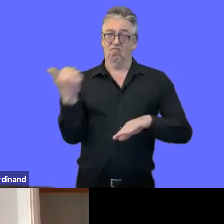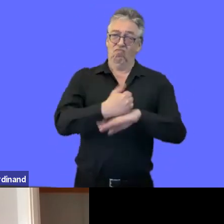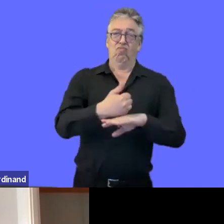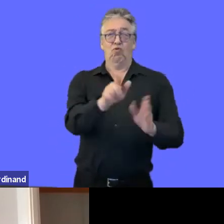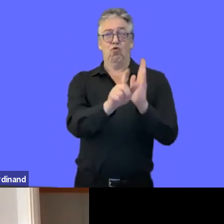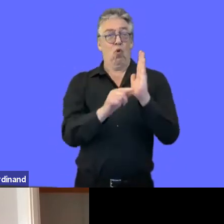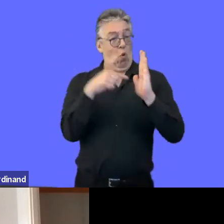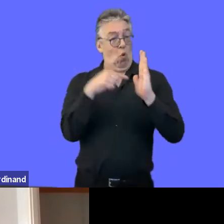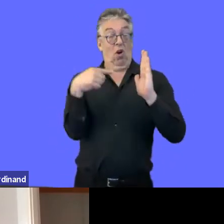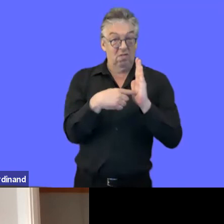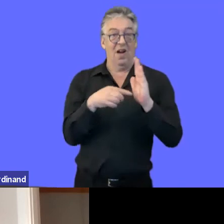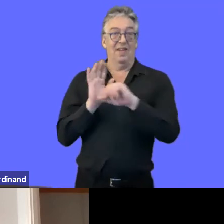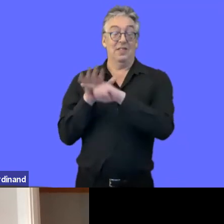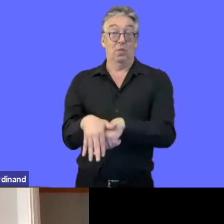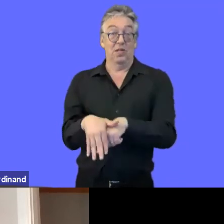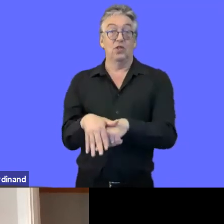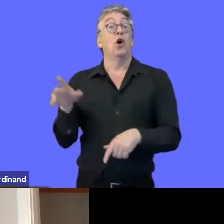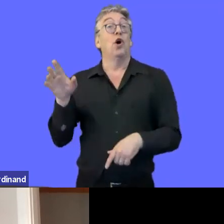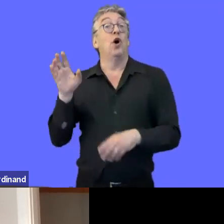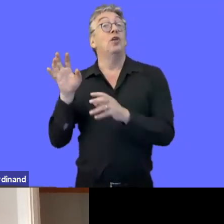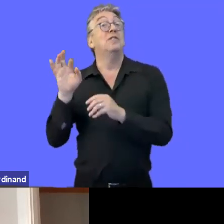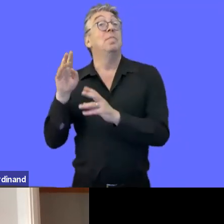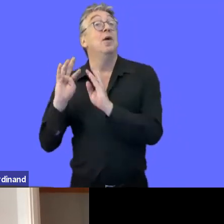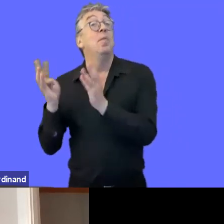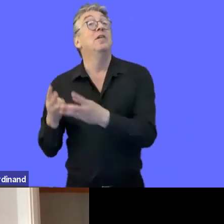The committee accepted these arguments and set out the criteria